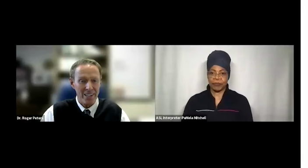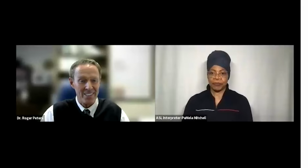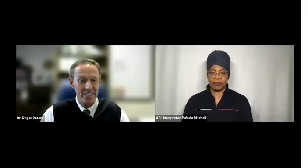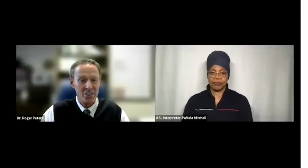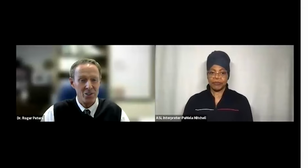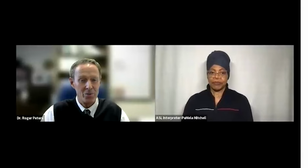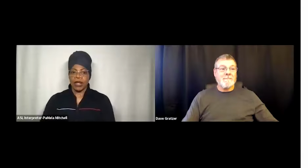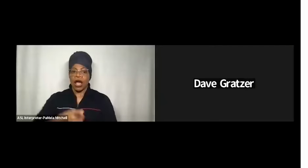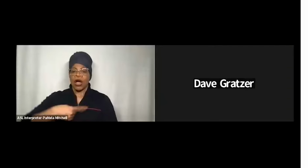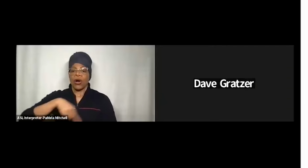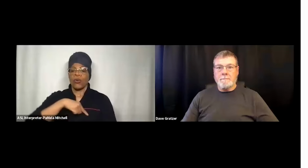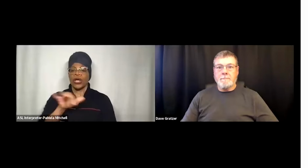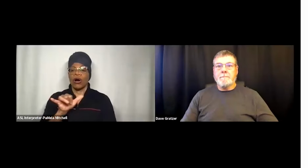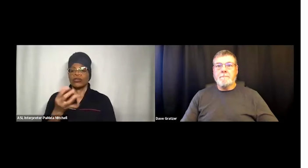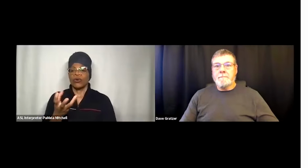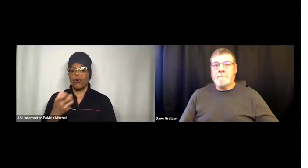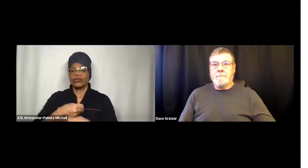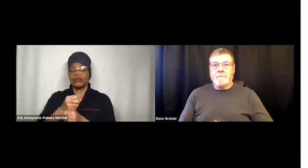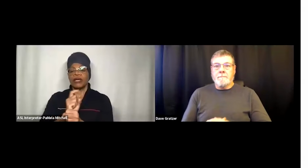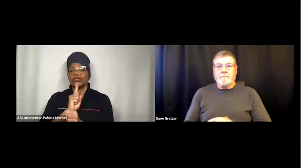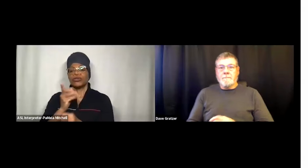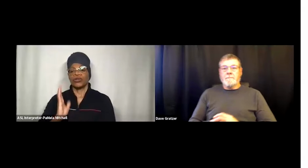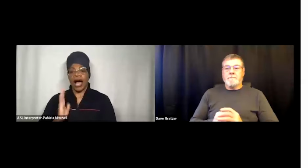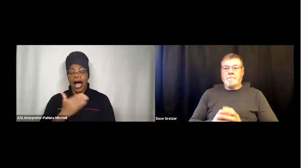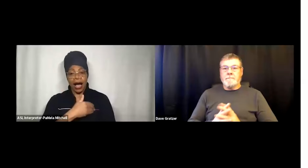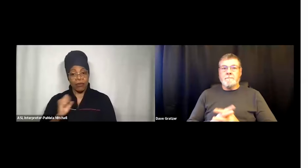We want to make sure that our staff during reentry